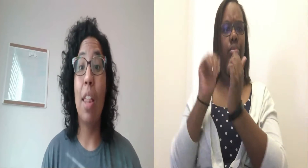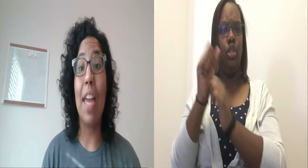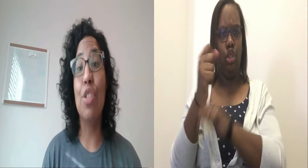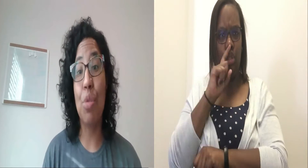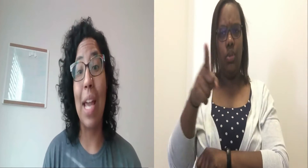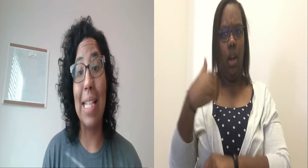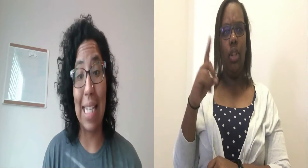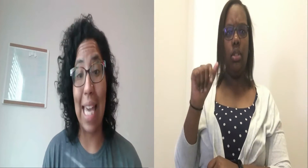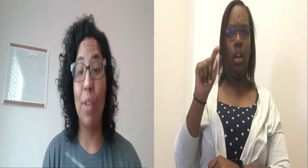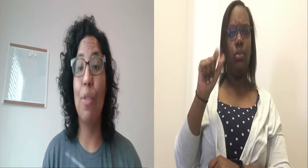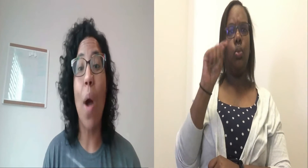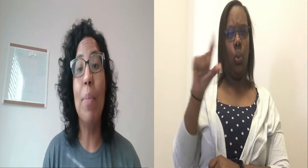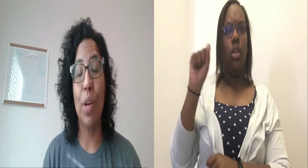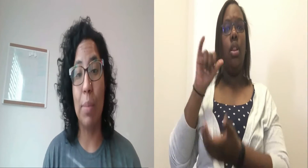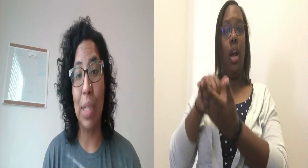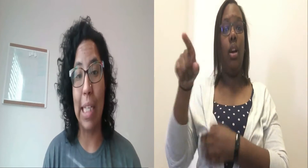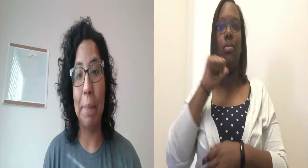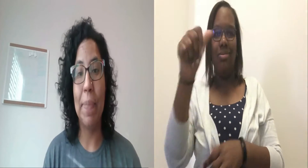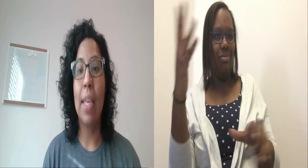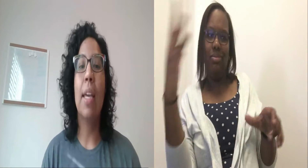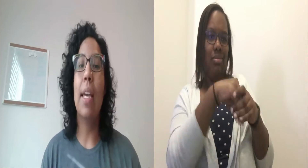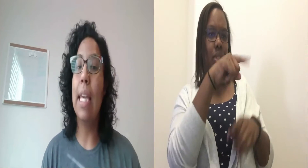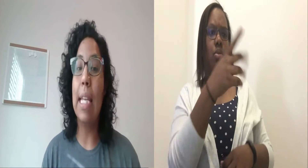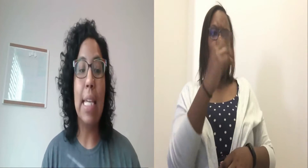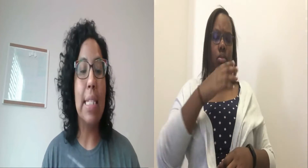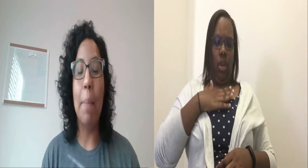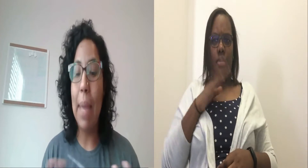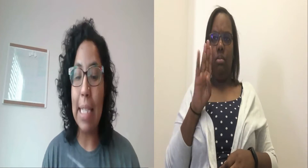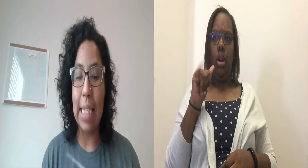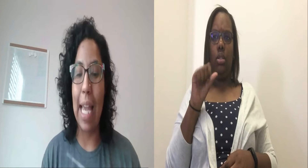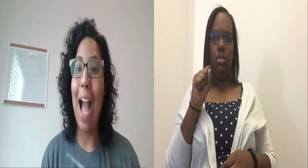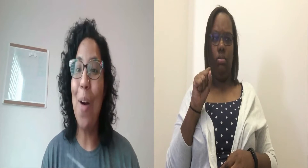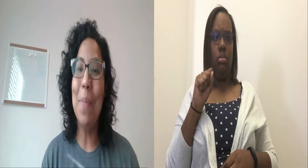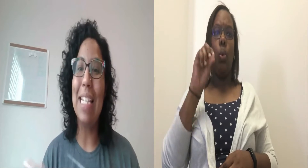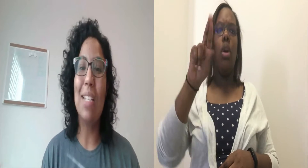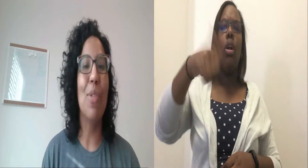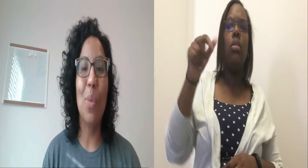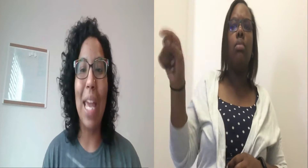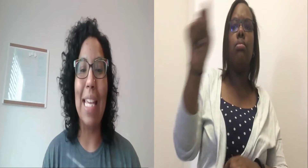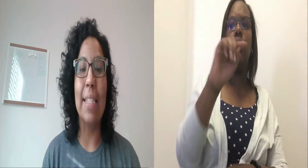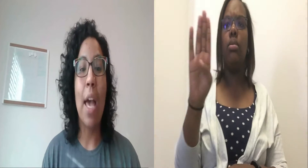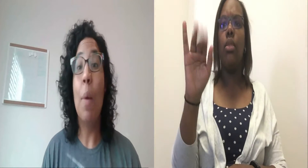that you're trying to get from your community. It is amazing how many different ways